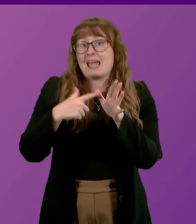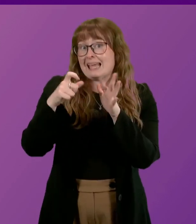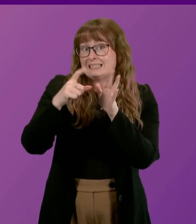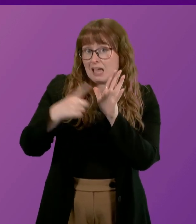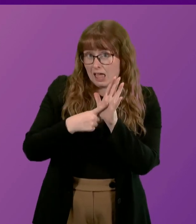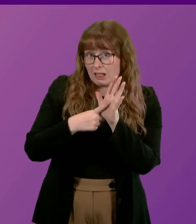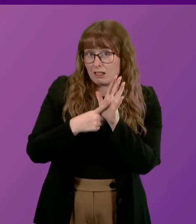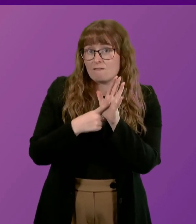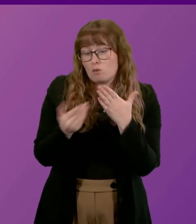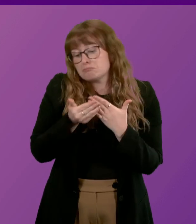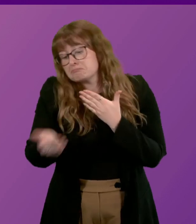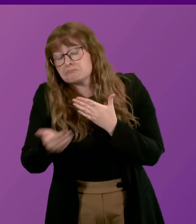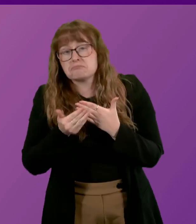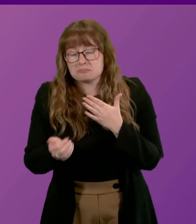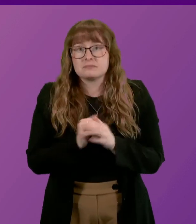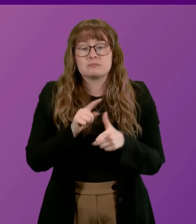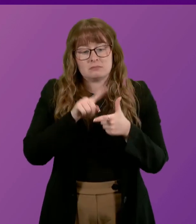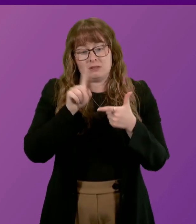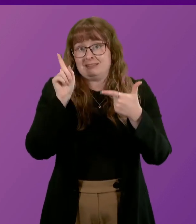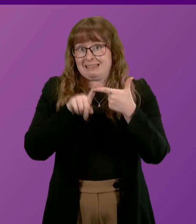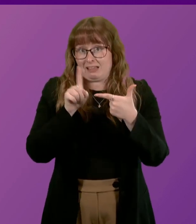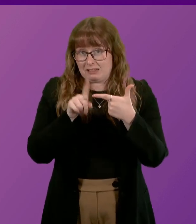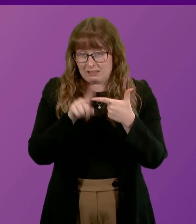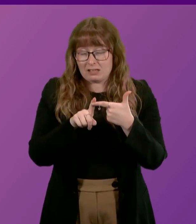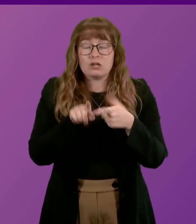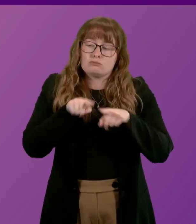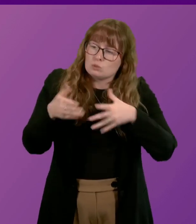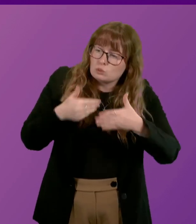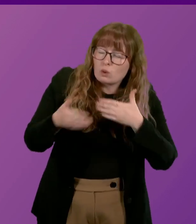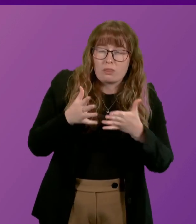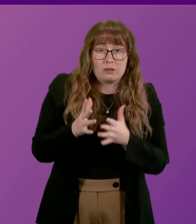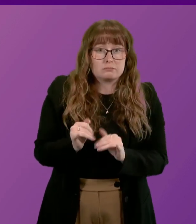the weeks and months ahead? Secondly, will he address the fundamental point that the